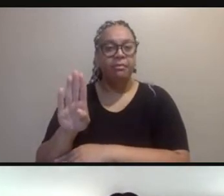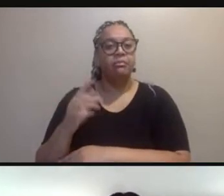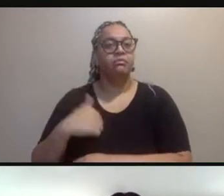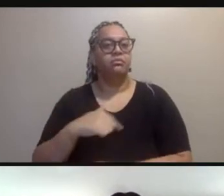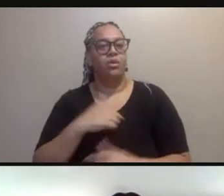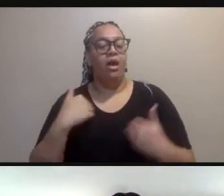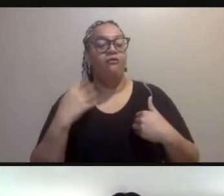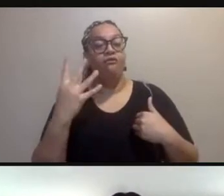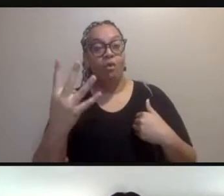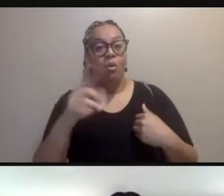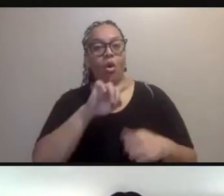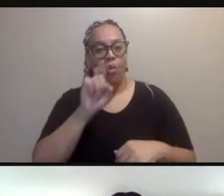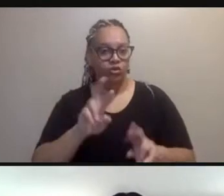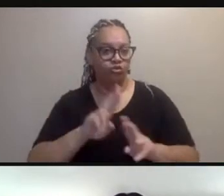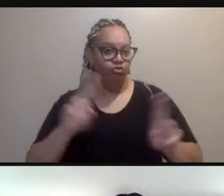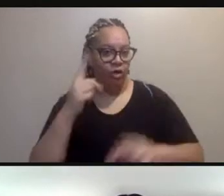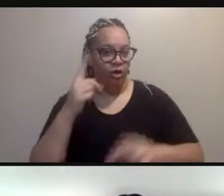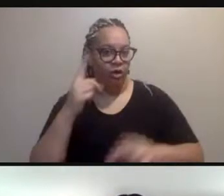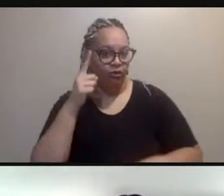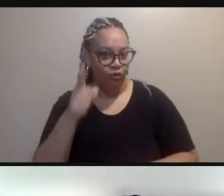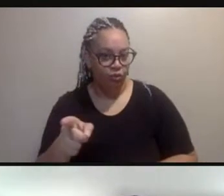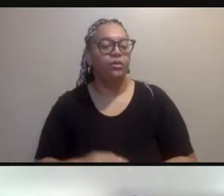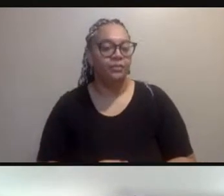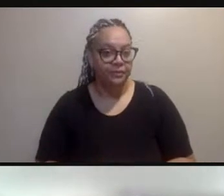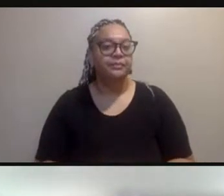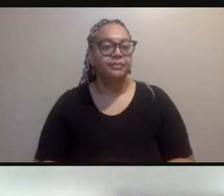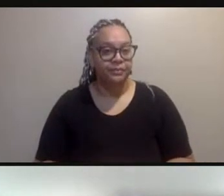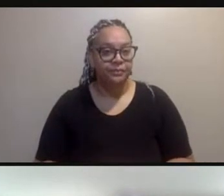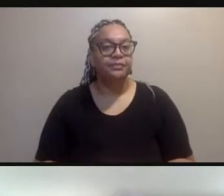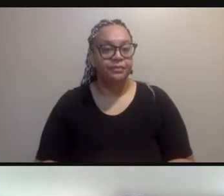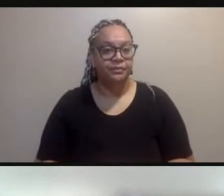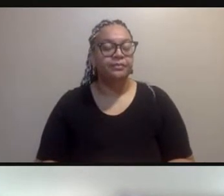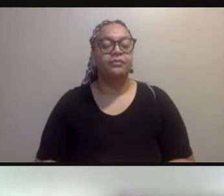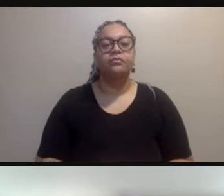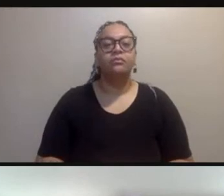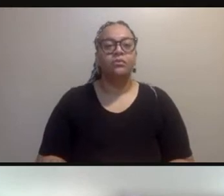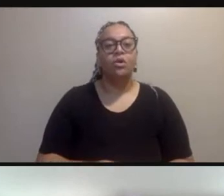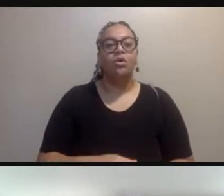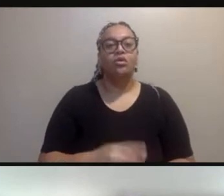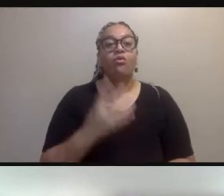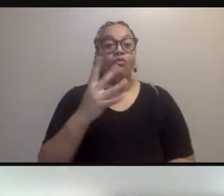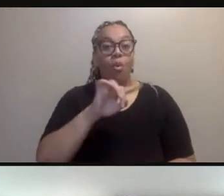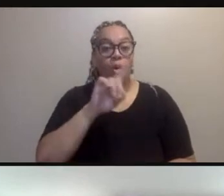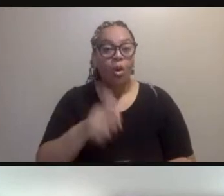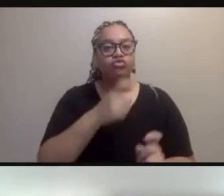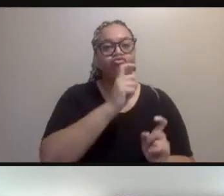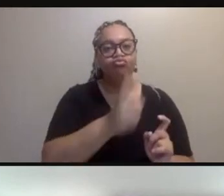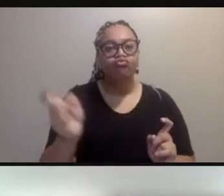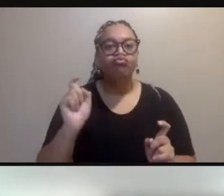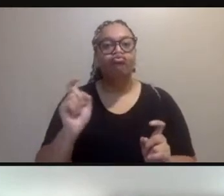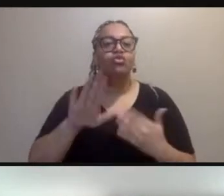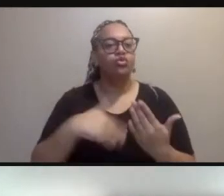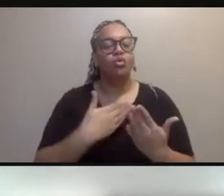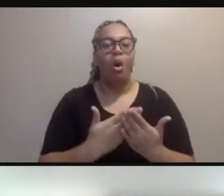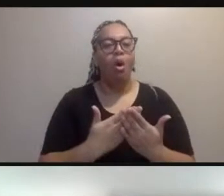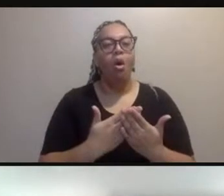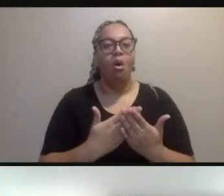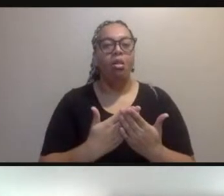I BELIEVE HE GOES BY BOB